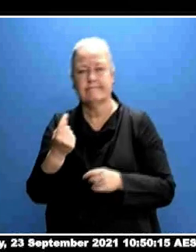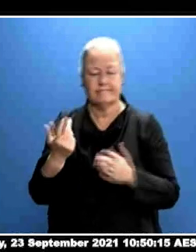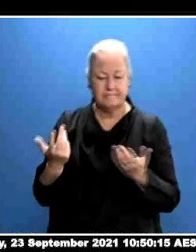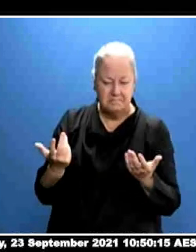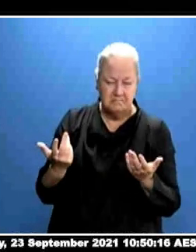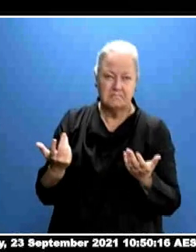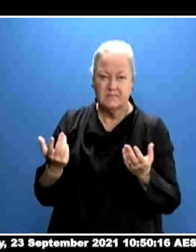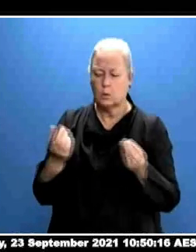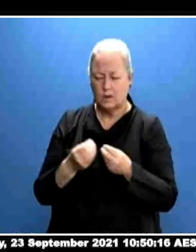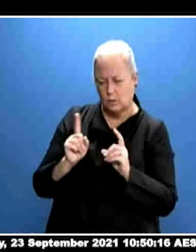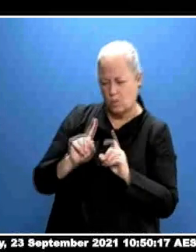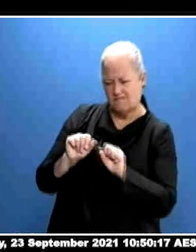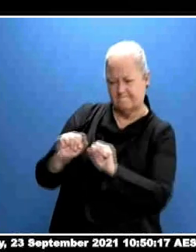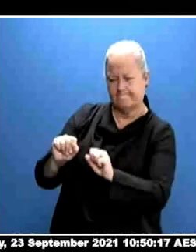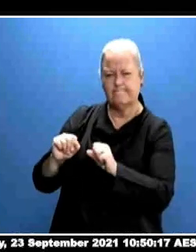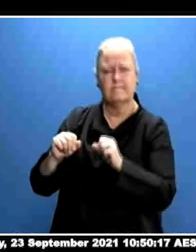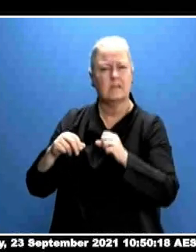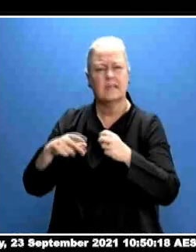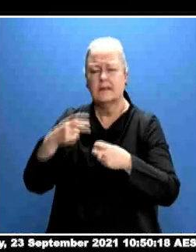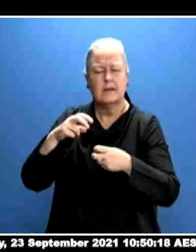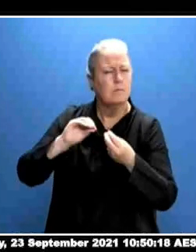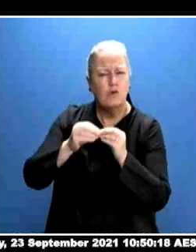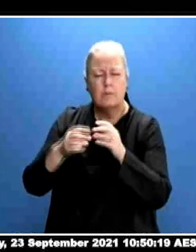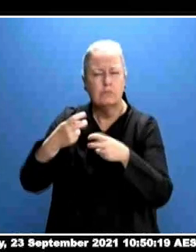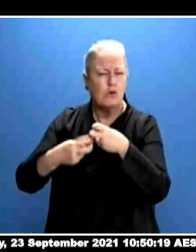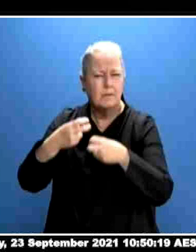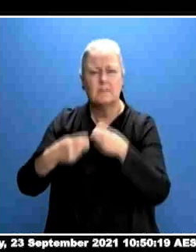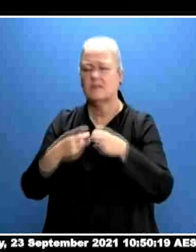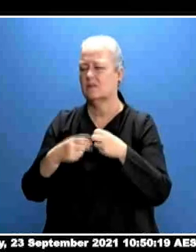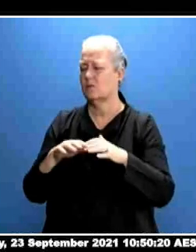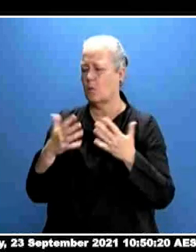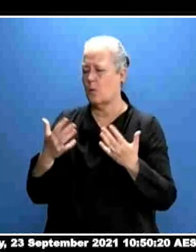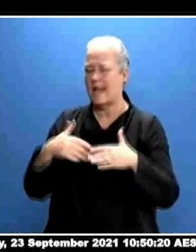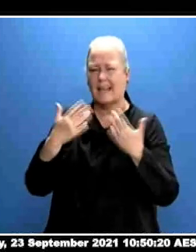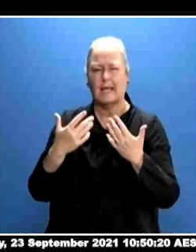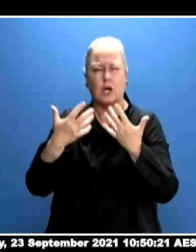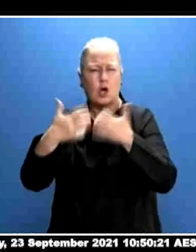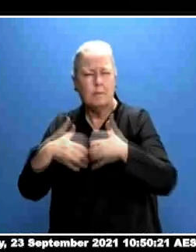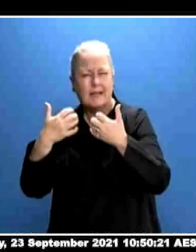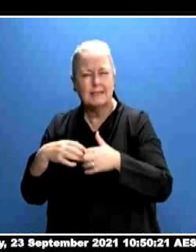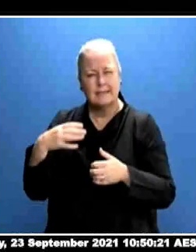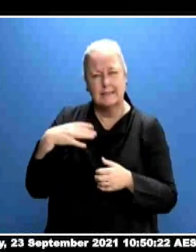underlying issues or complex disability needs, things of that nature, by others who aren't necessarily